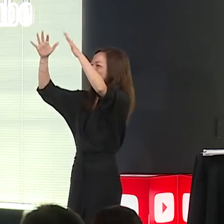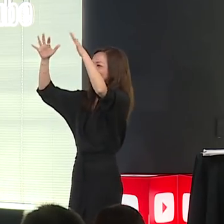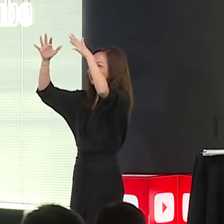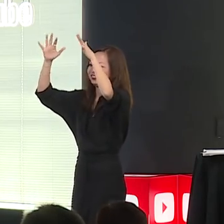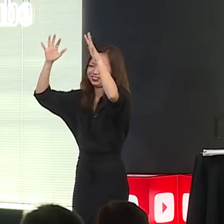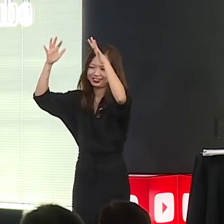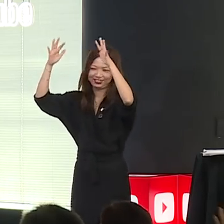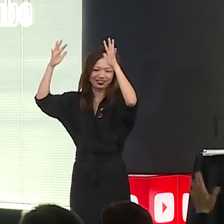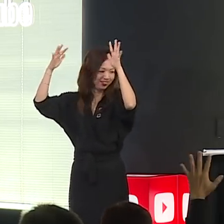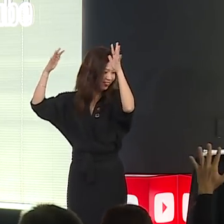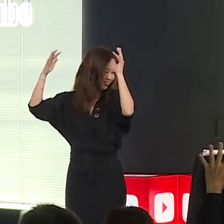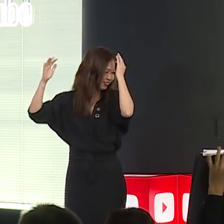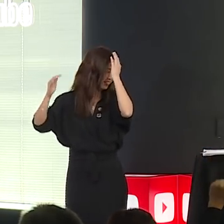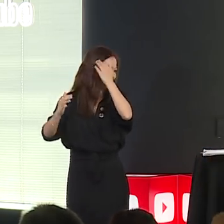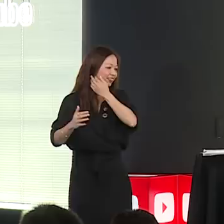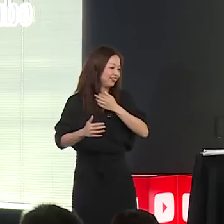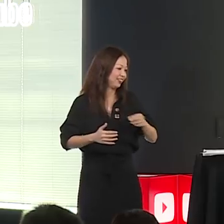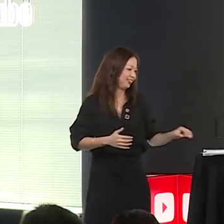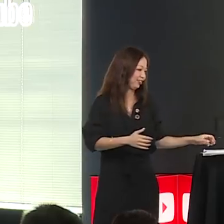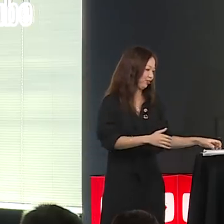Hello, I would like to wish you